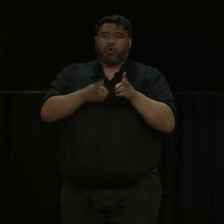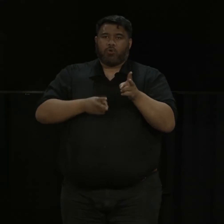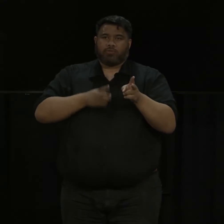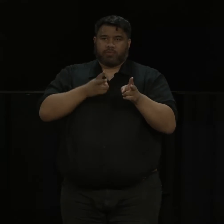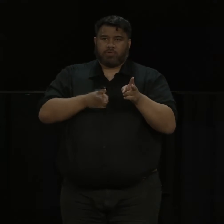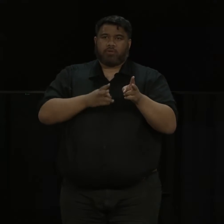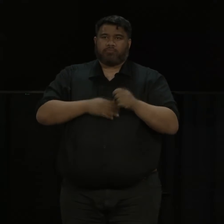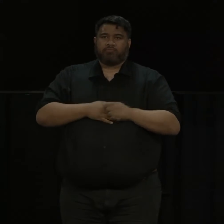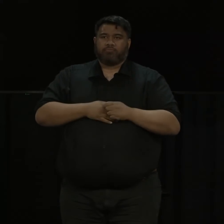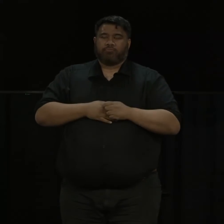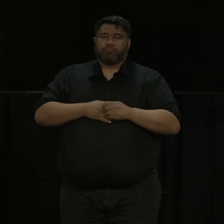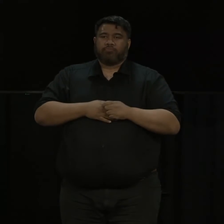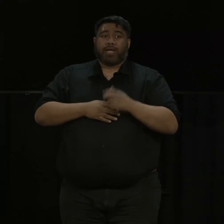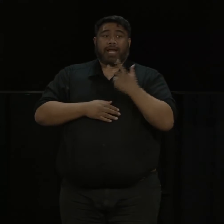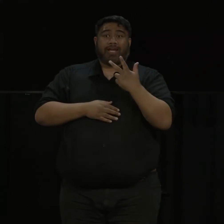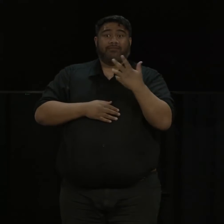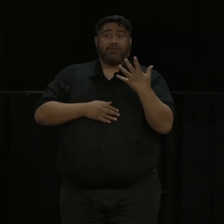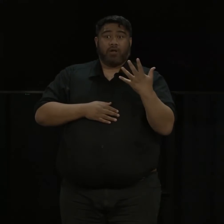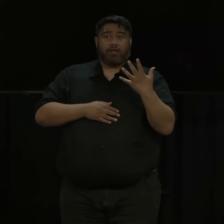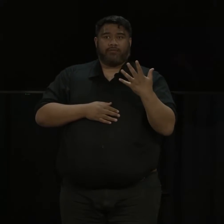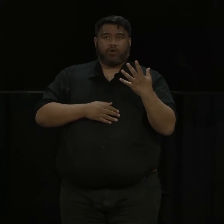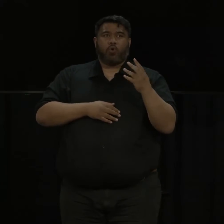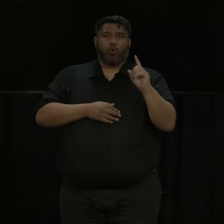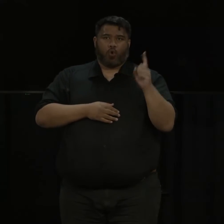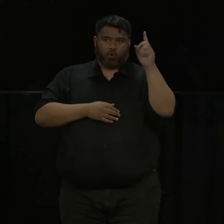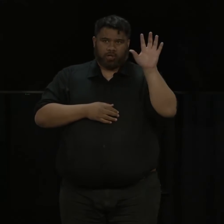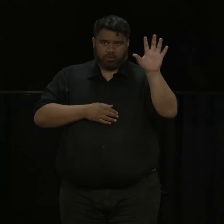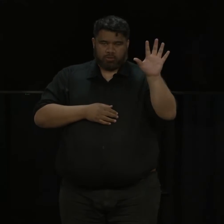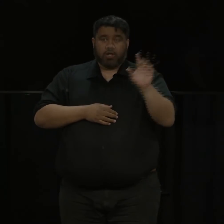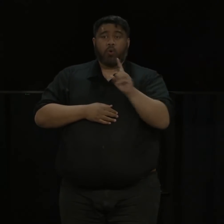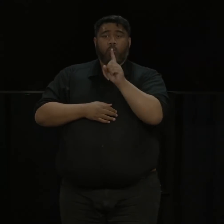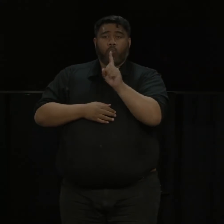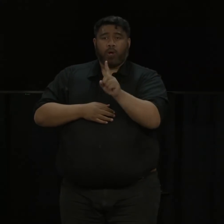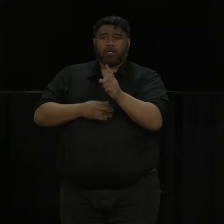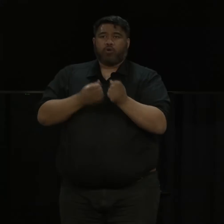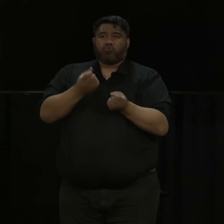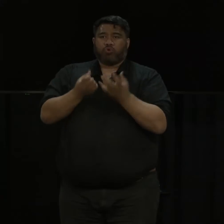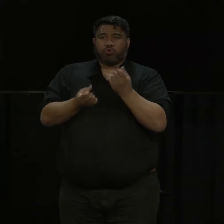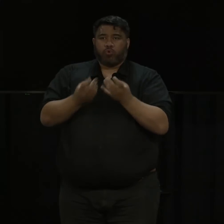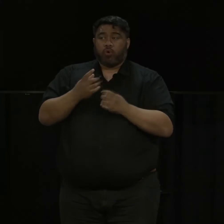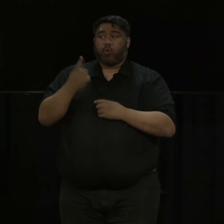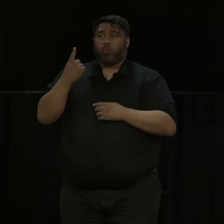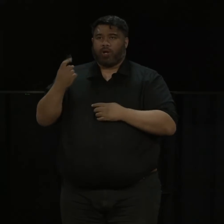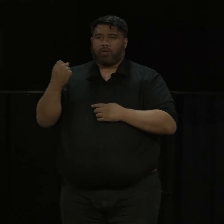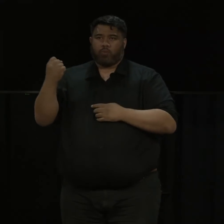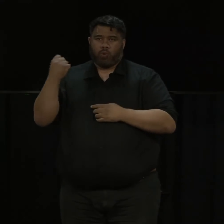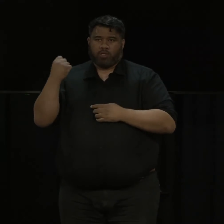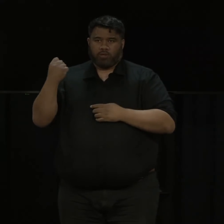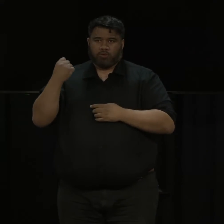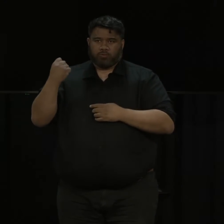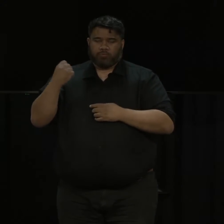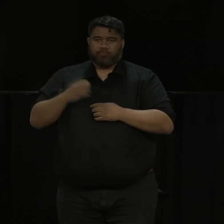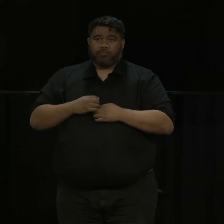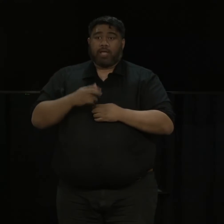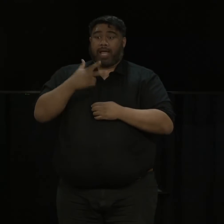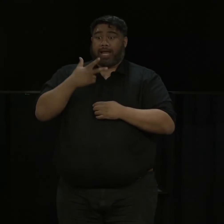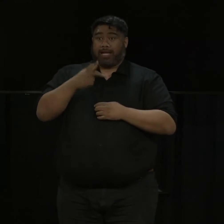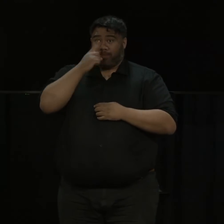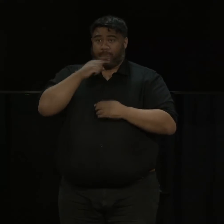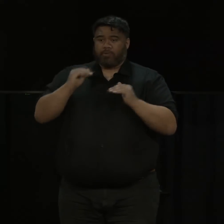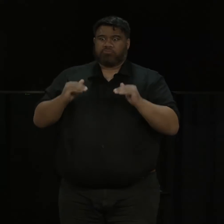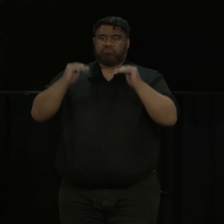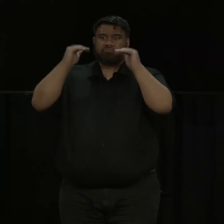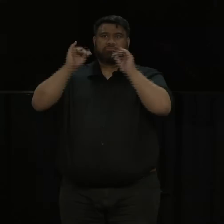in Canterbury.